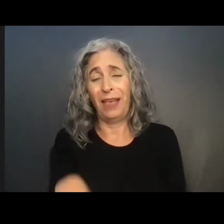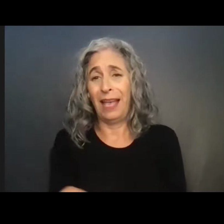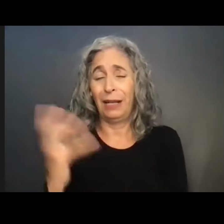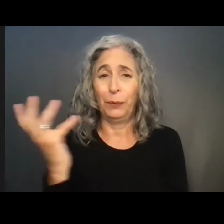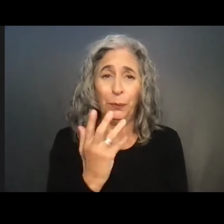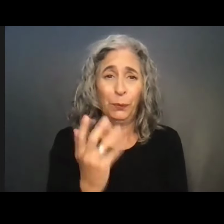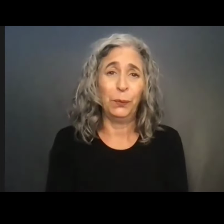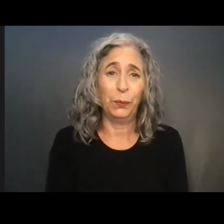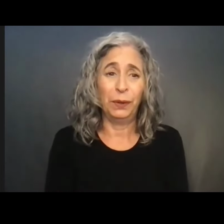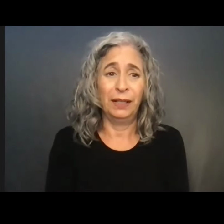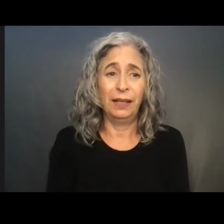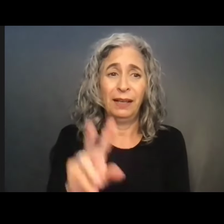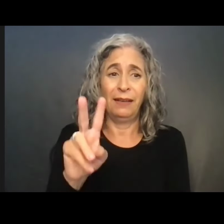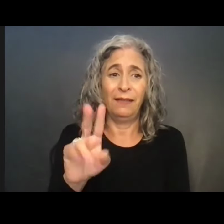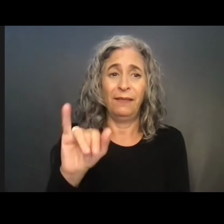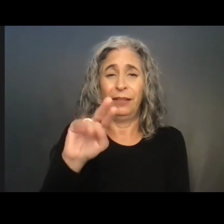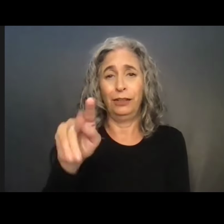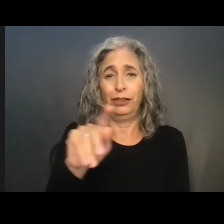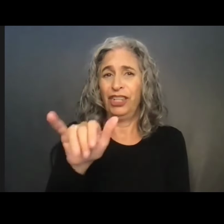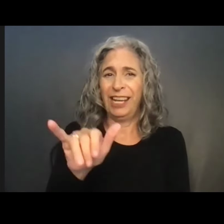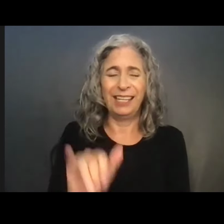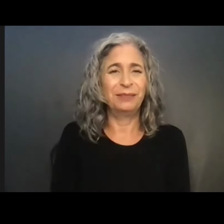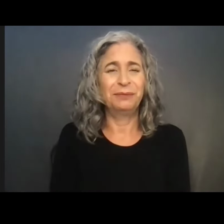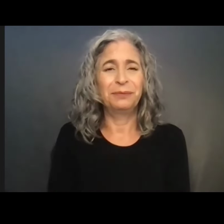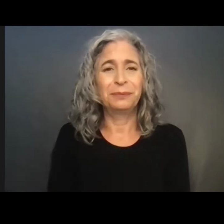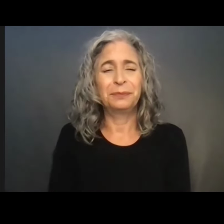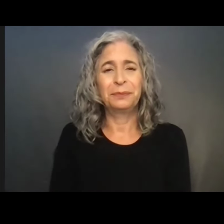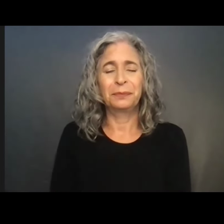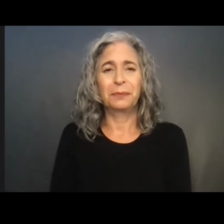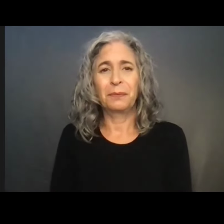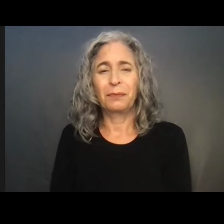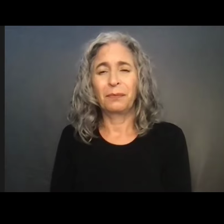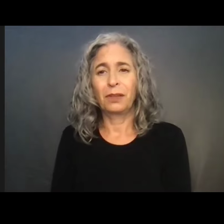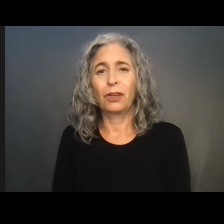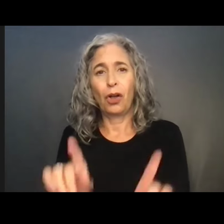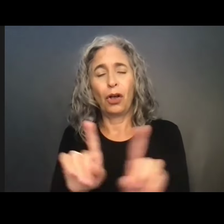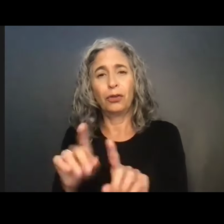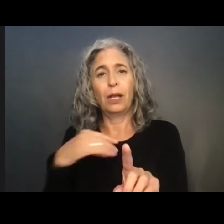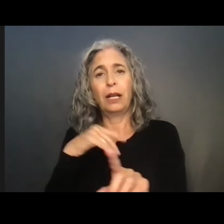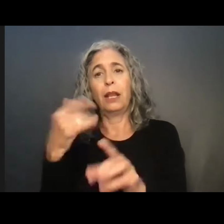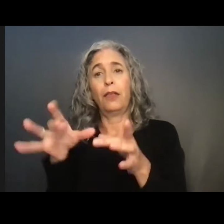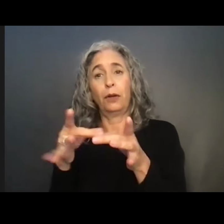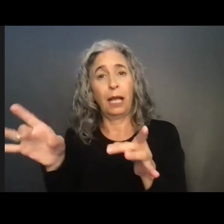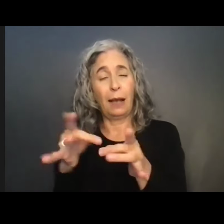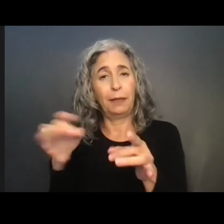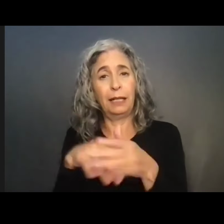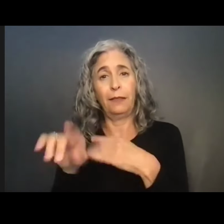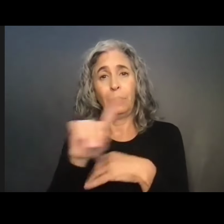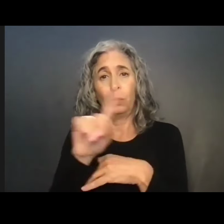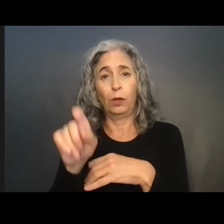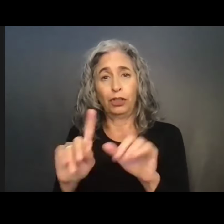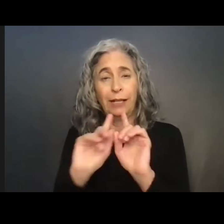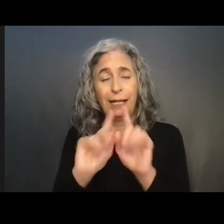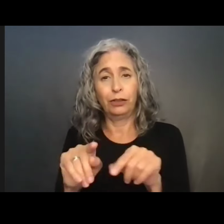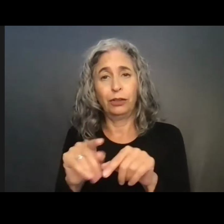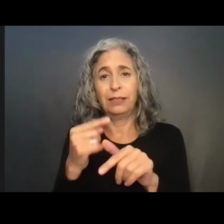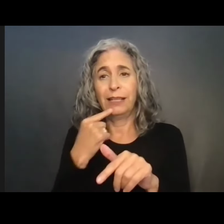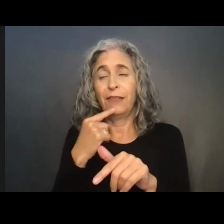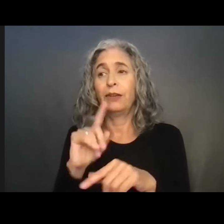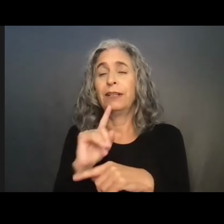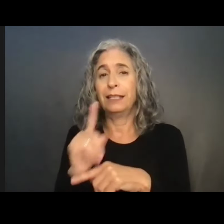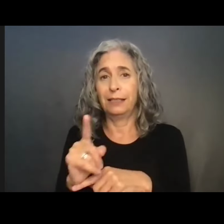Vijay. And we had some -- another comment in the Q&A saying that there actually is a CART symbol,